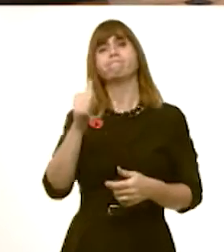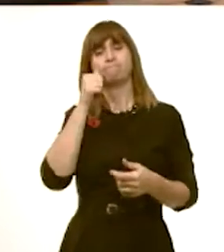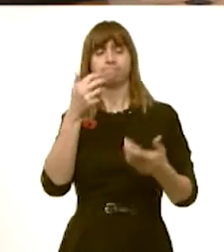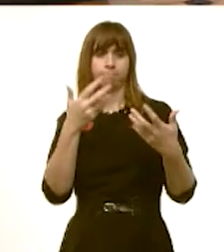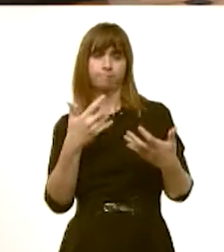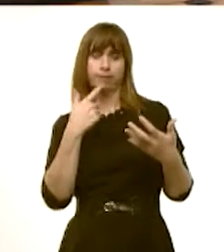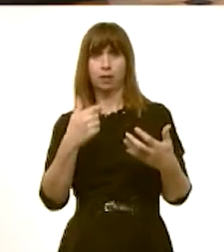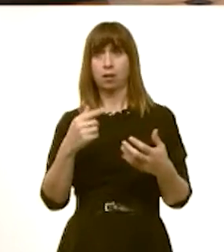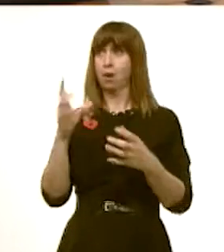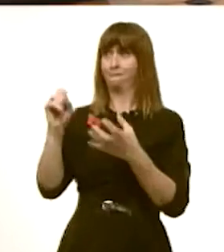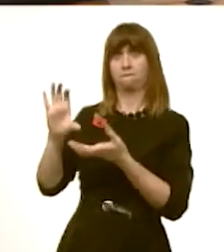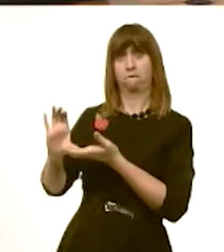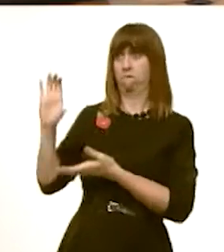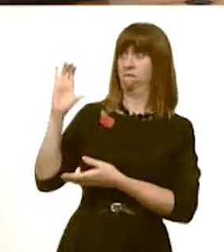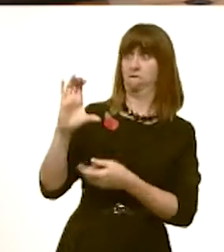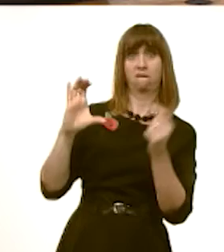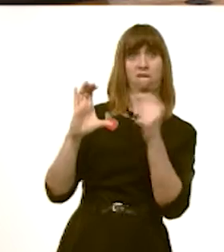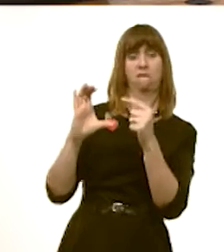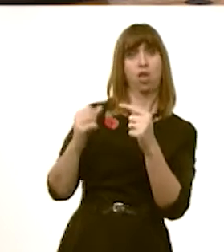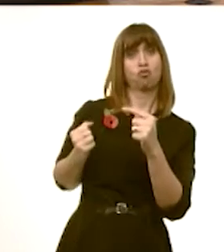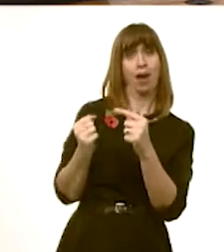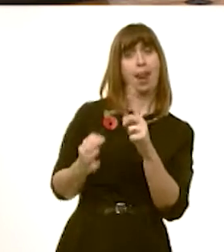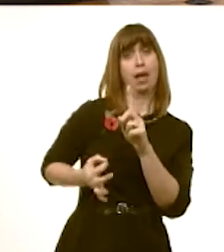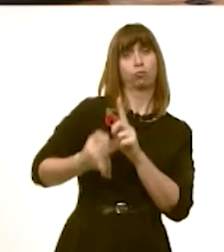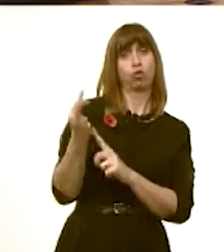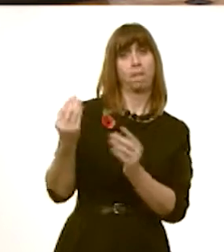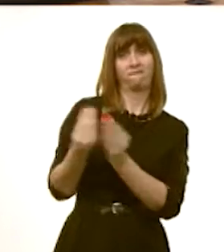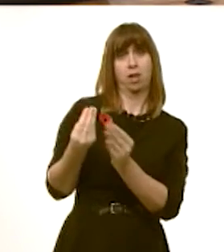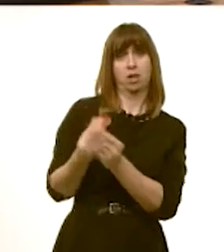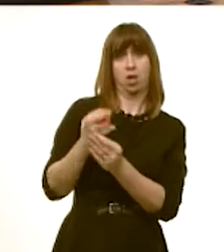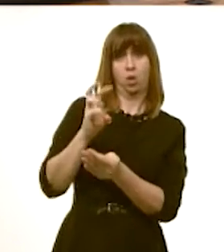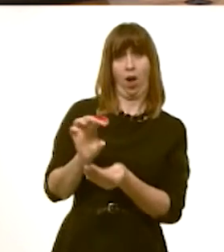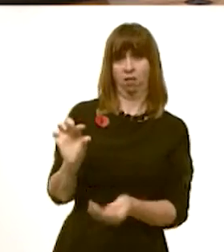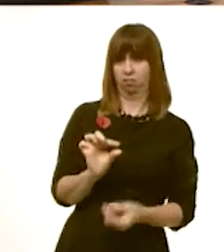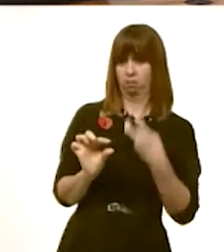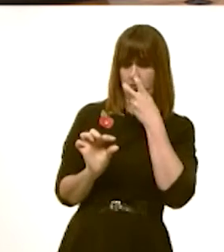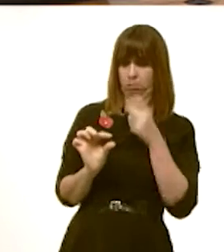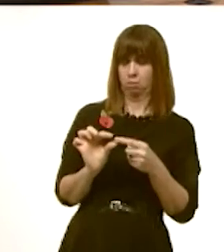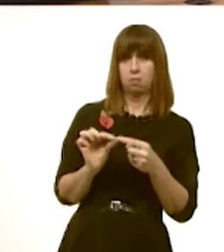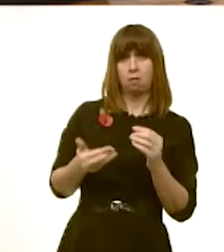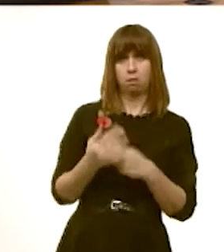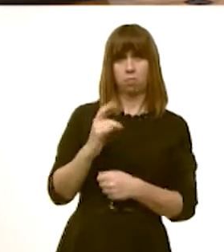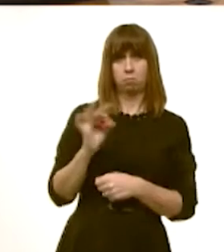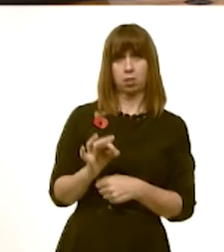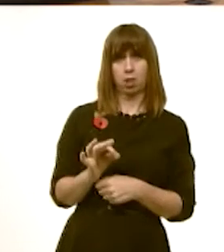less than 1 per cent of the rail improvement funding from Network Rail over the past few years.